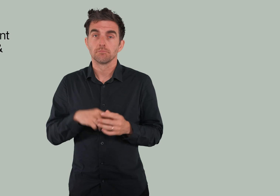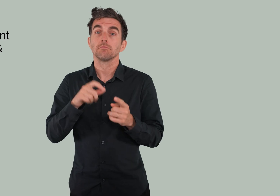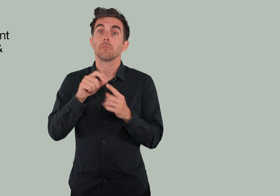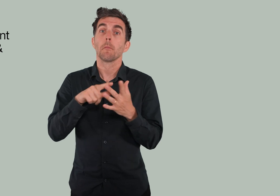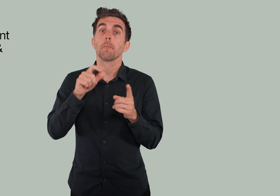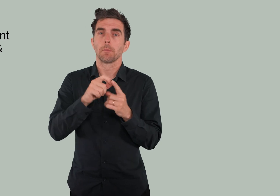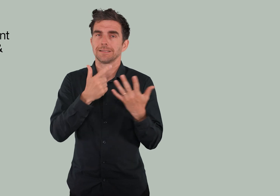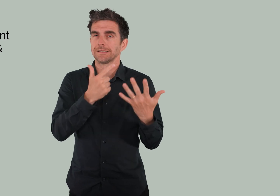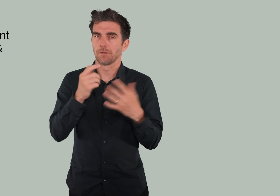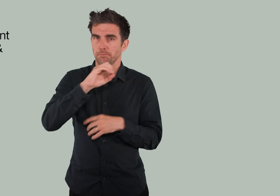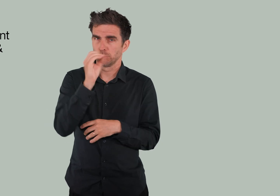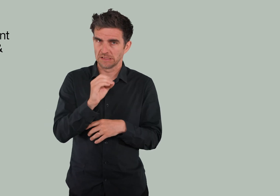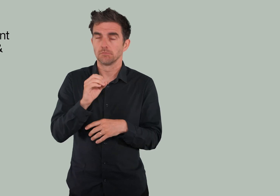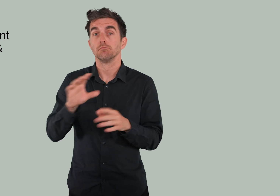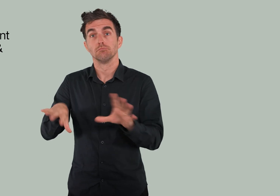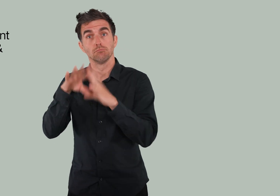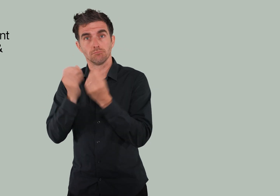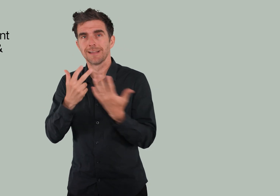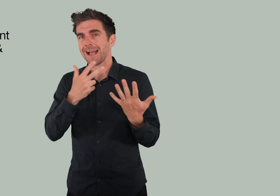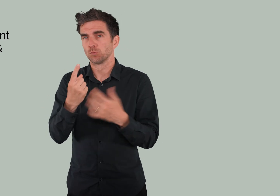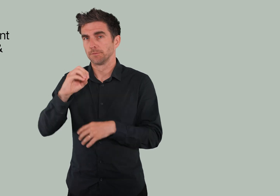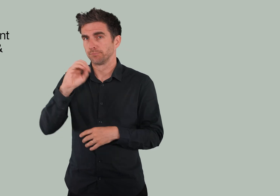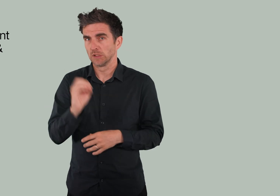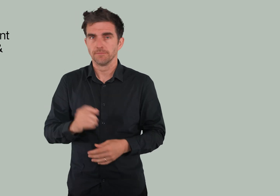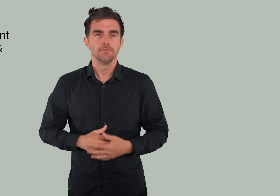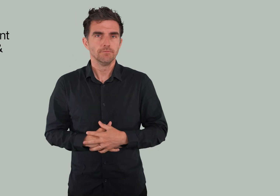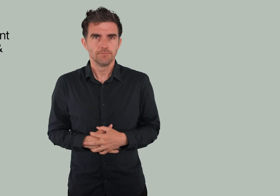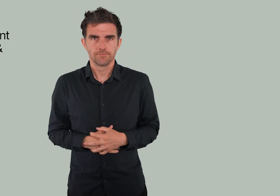(77 per cent for PIP and 81 per cent overall).